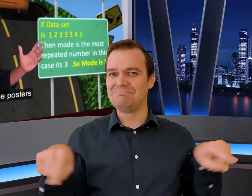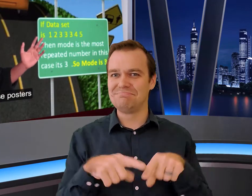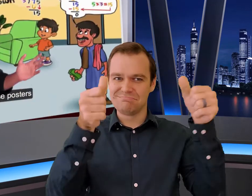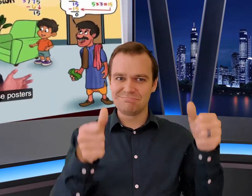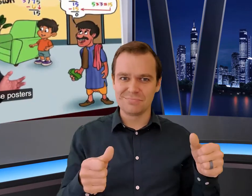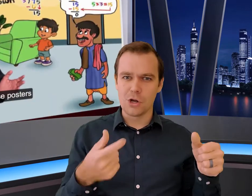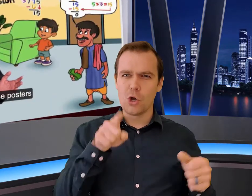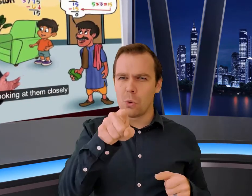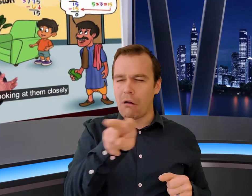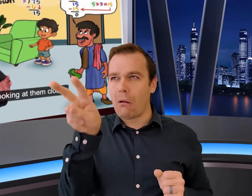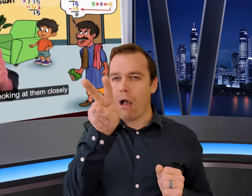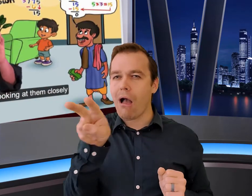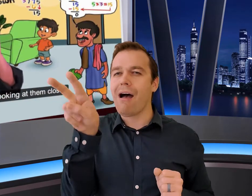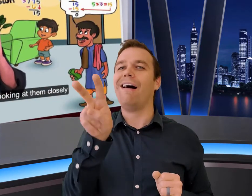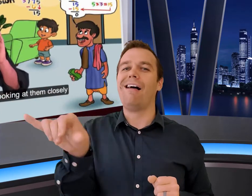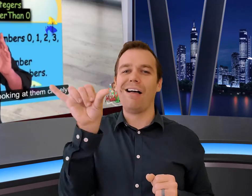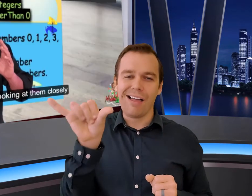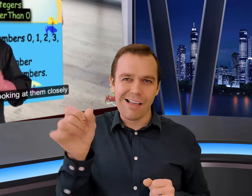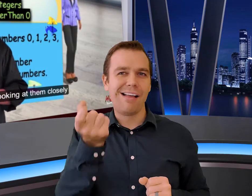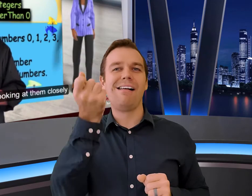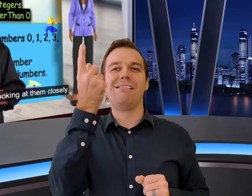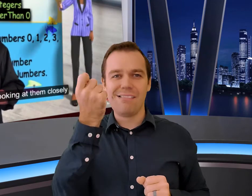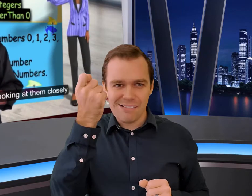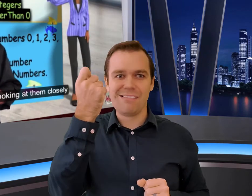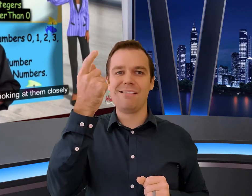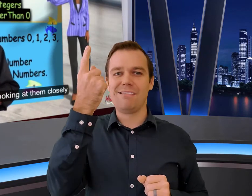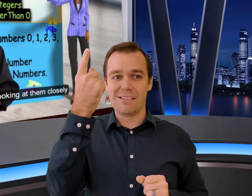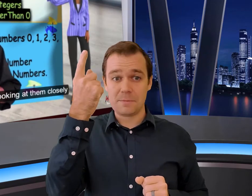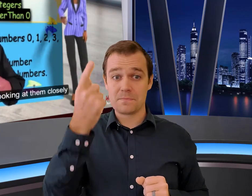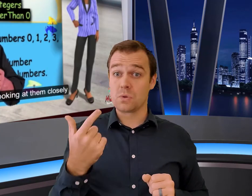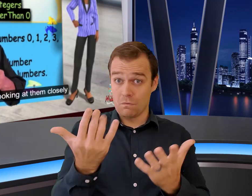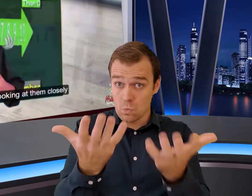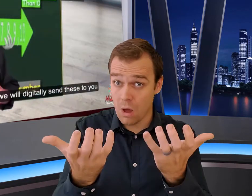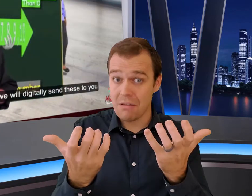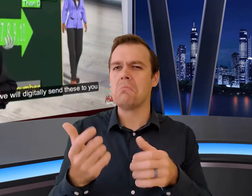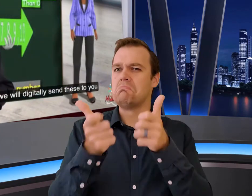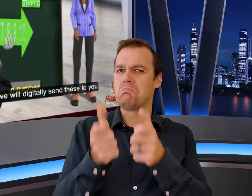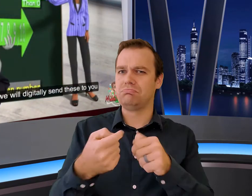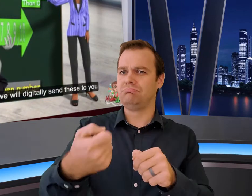we have created these posters you will understand a lot just by looking at them closely